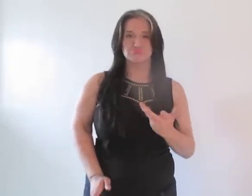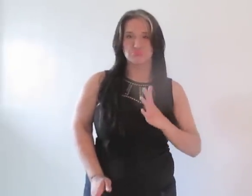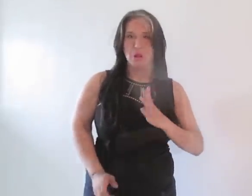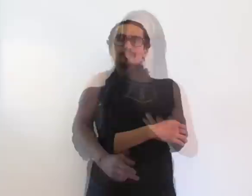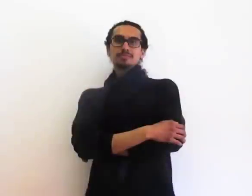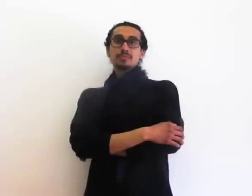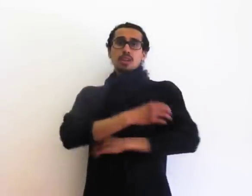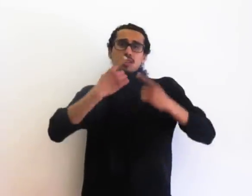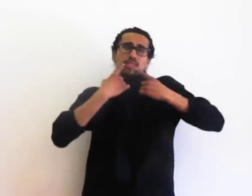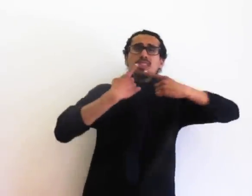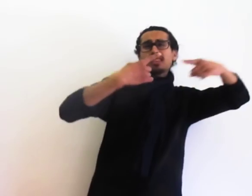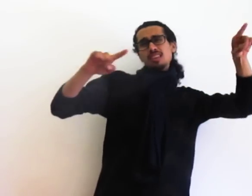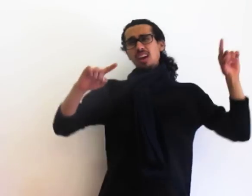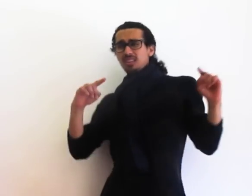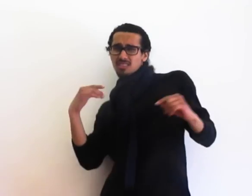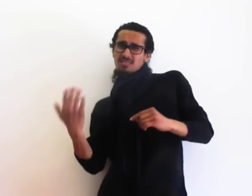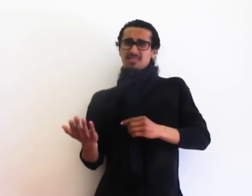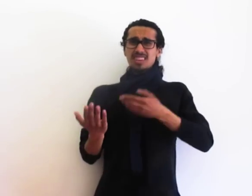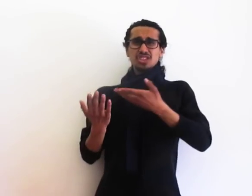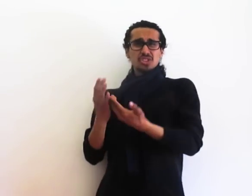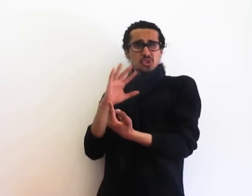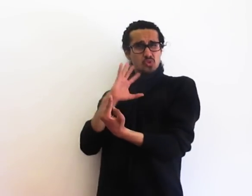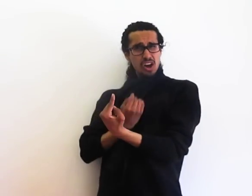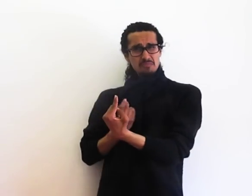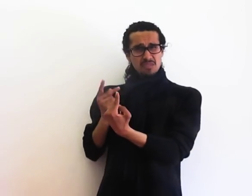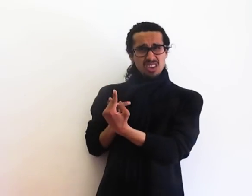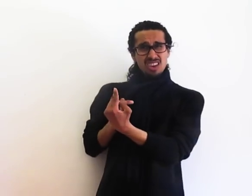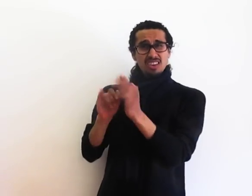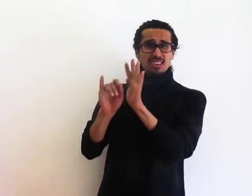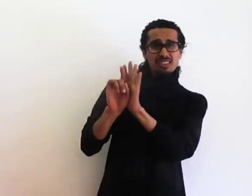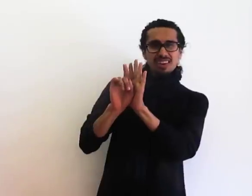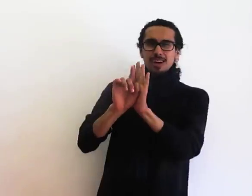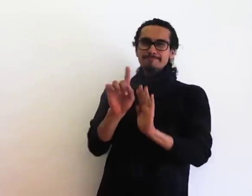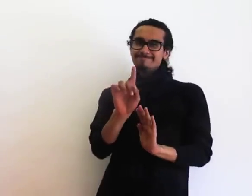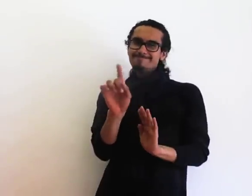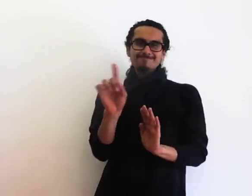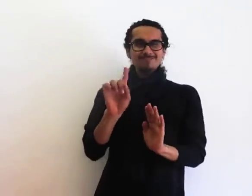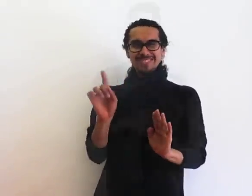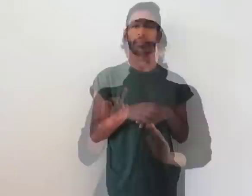Never announce someone identifies as trans without their permission.